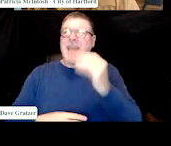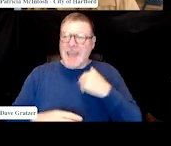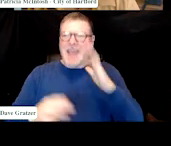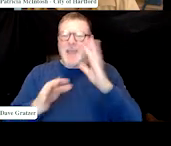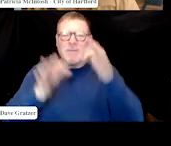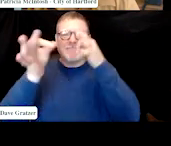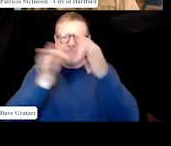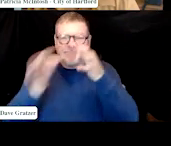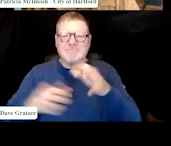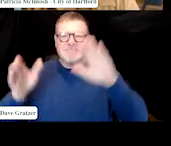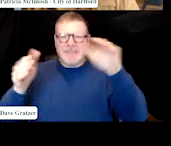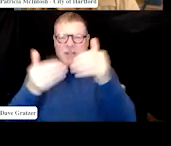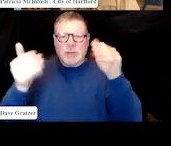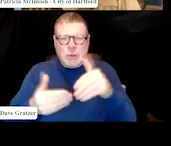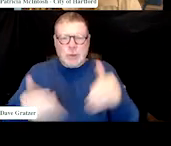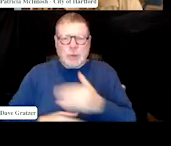and introduce them here in just a few minutes, so.